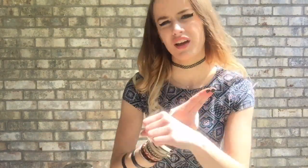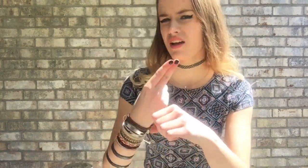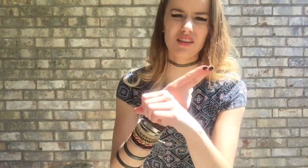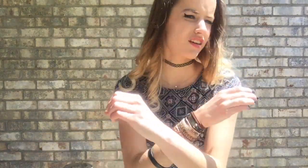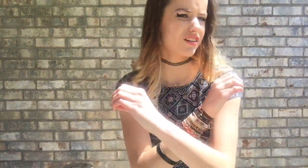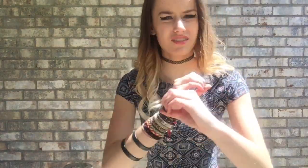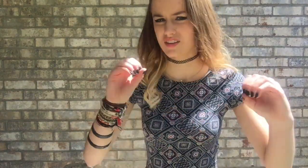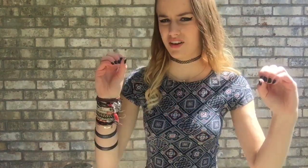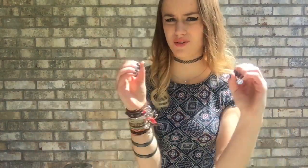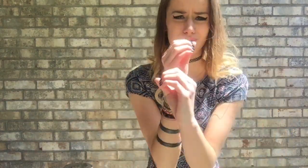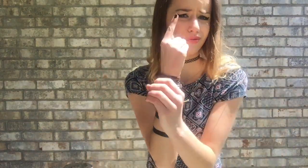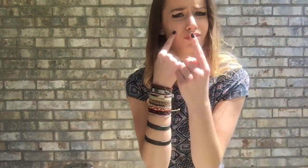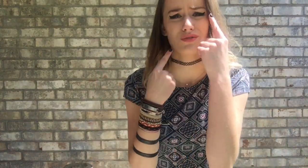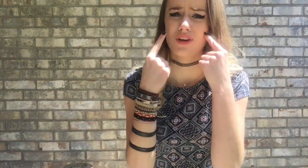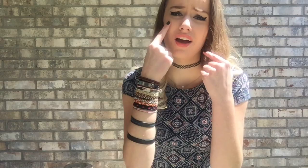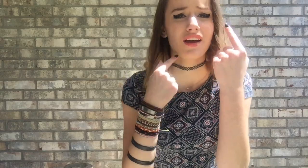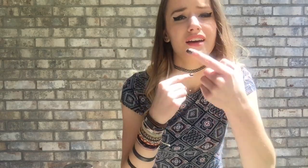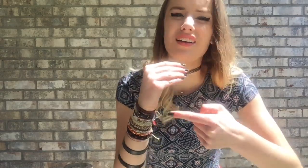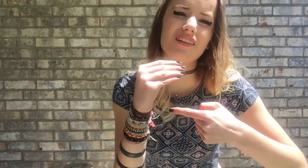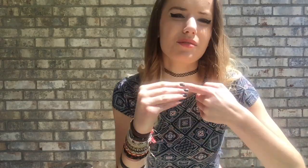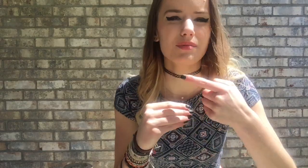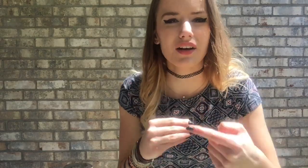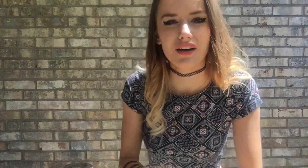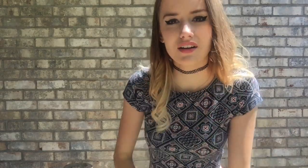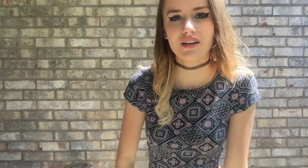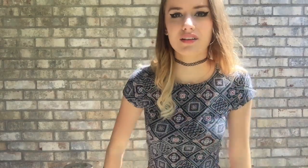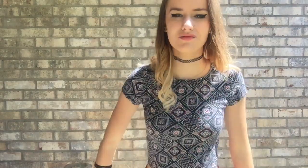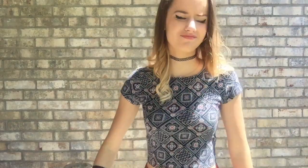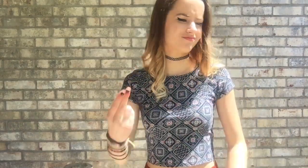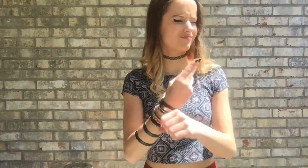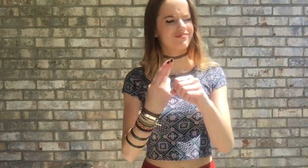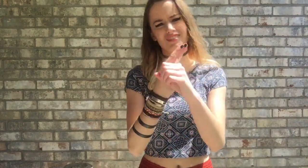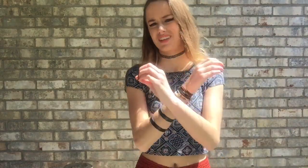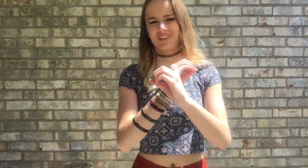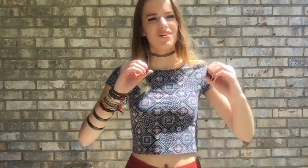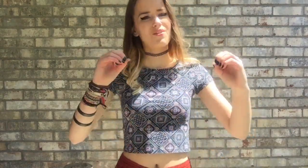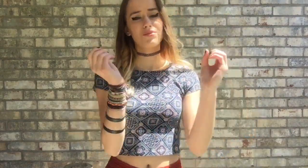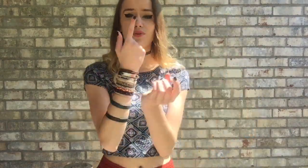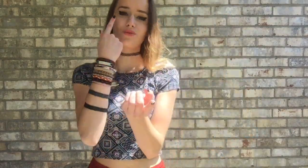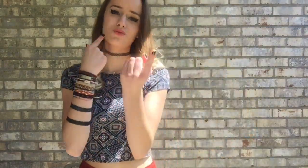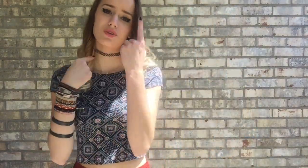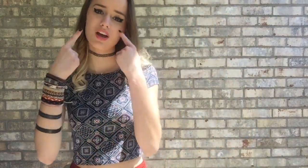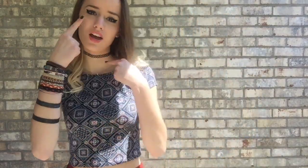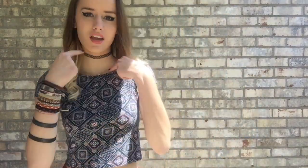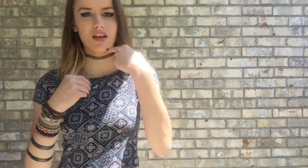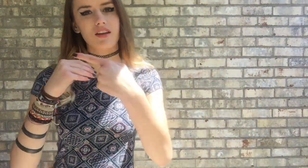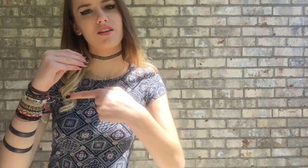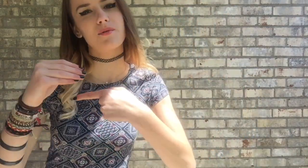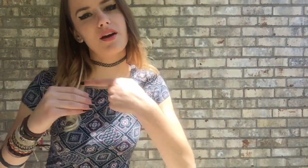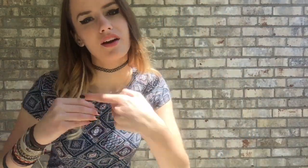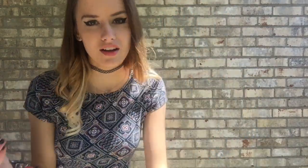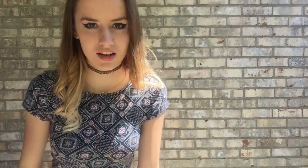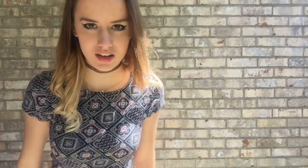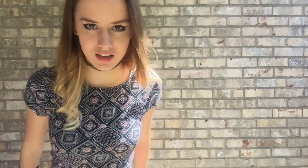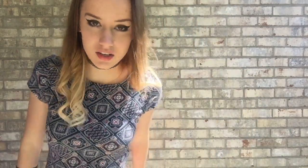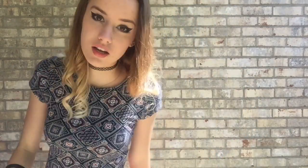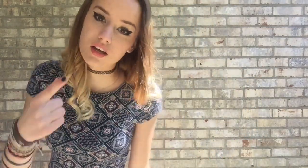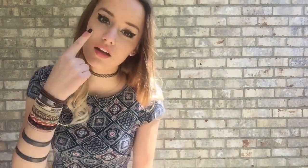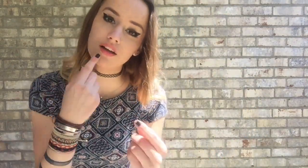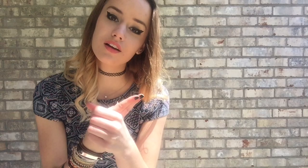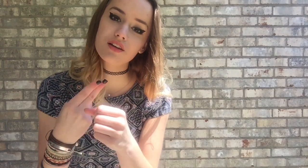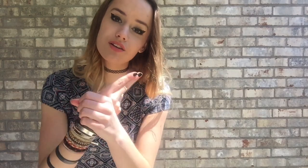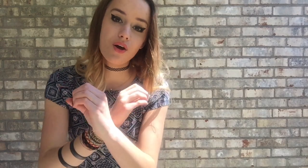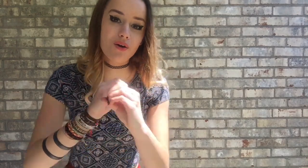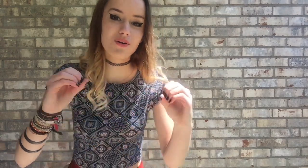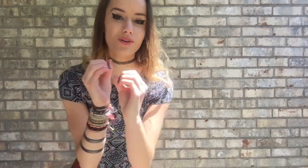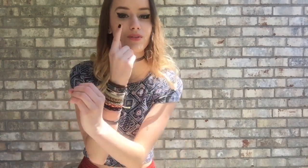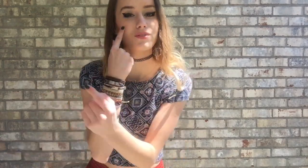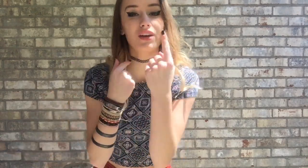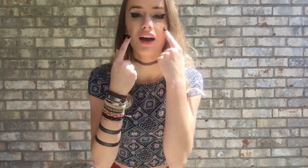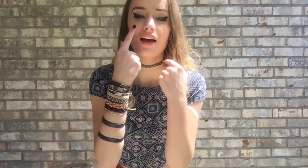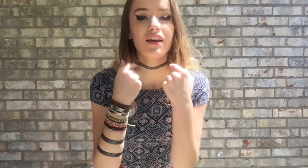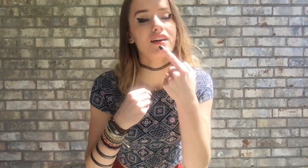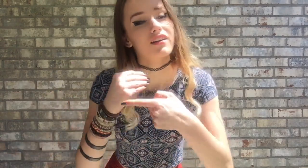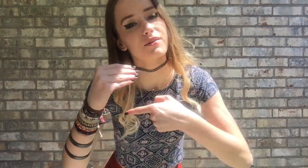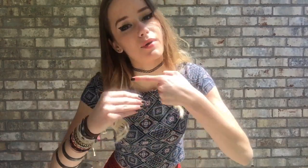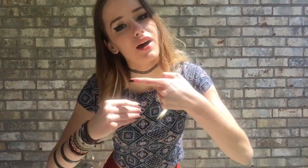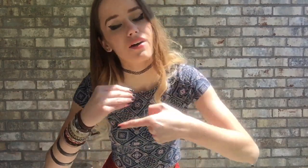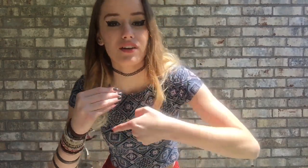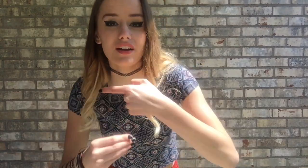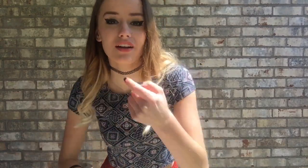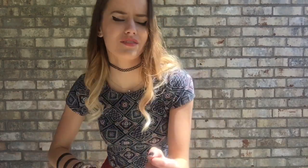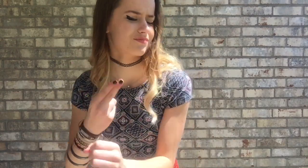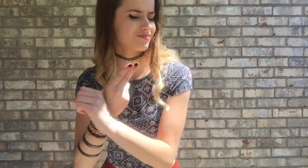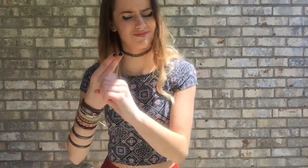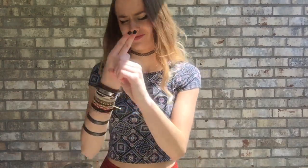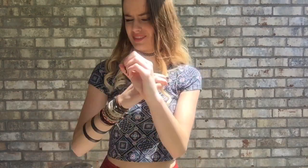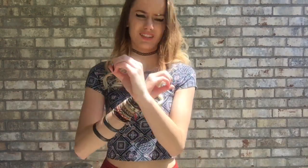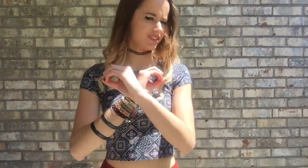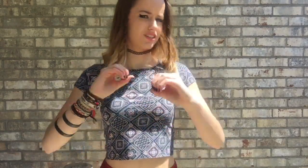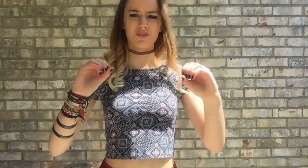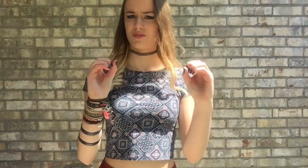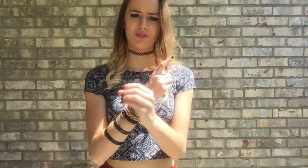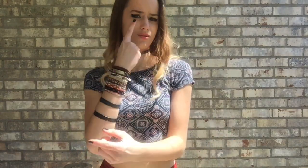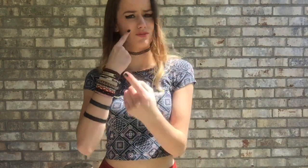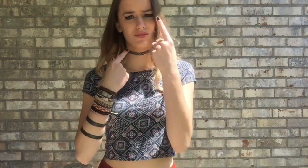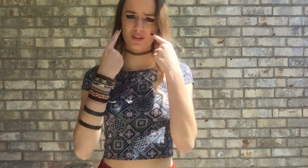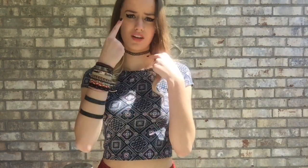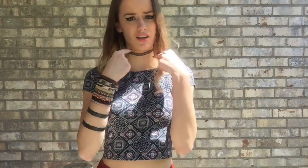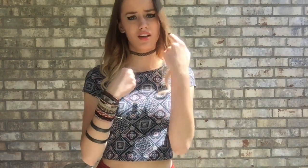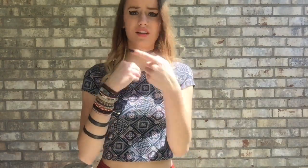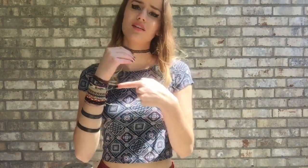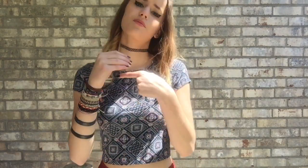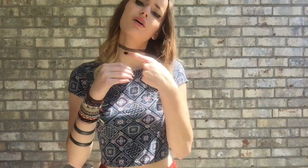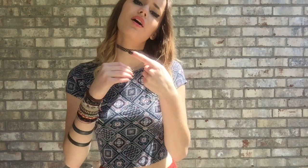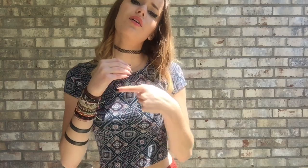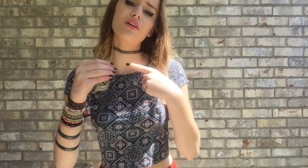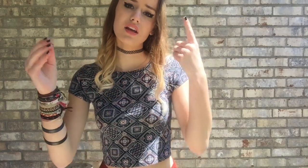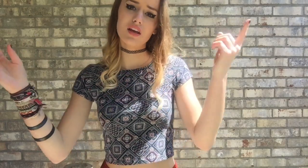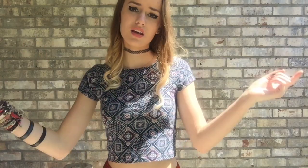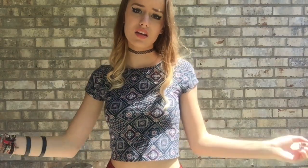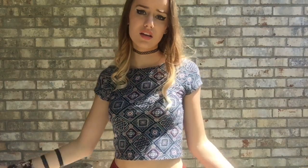There's no use crying about it [4x]